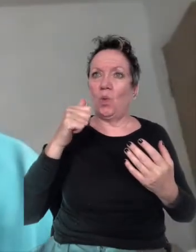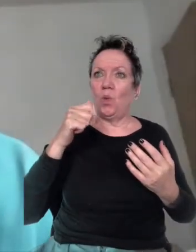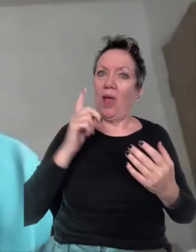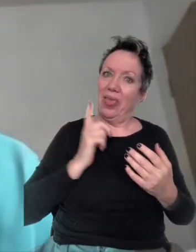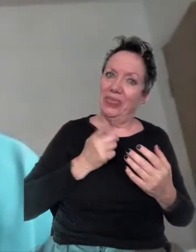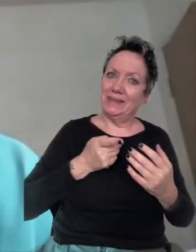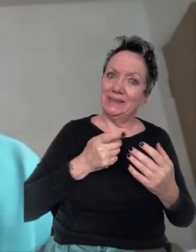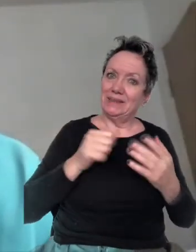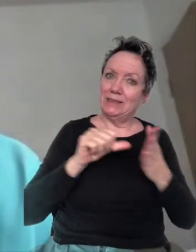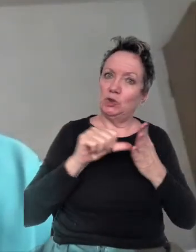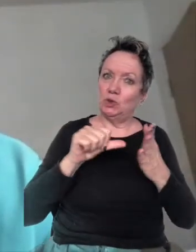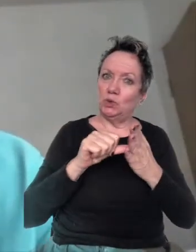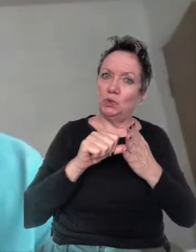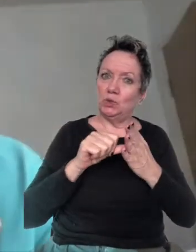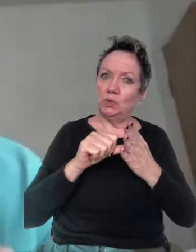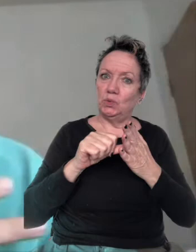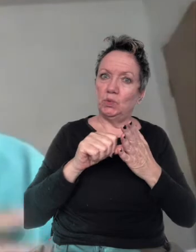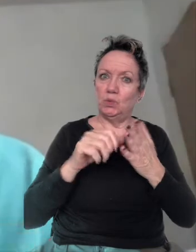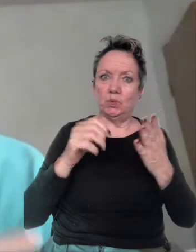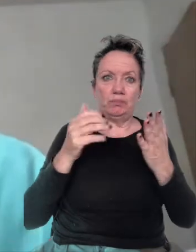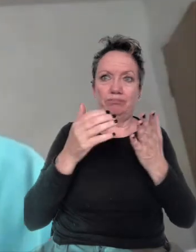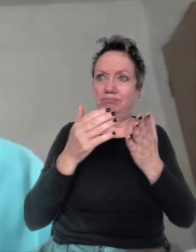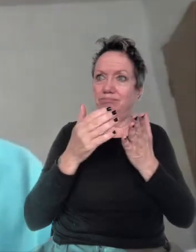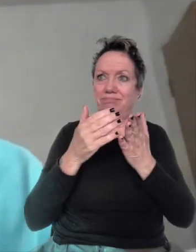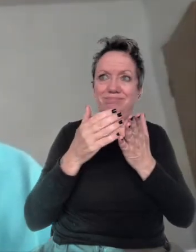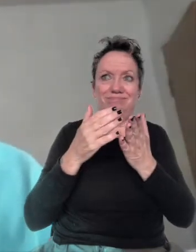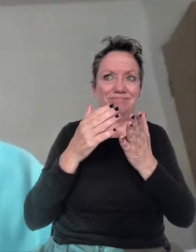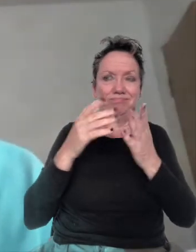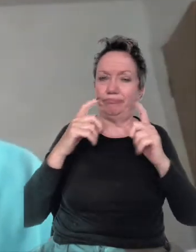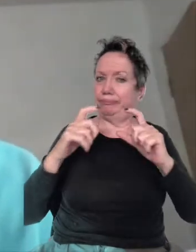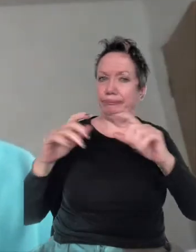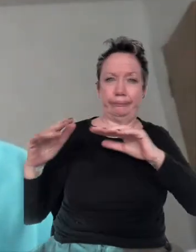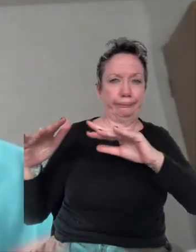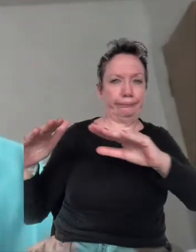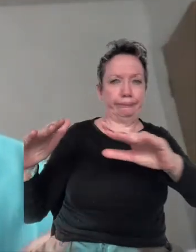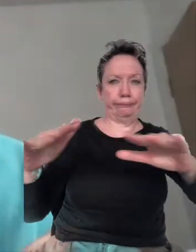Um, from liver dodgy point of view, my, my organizations, obviously we